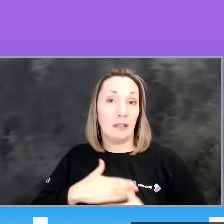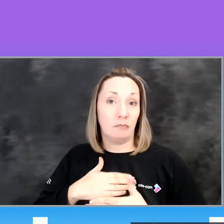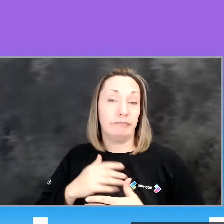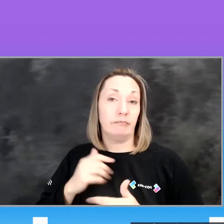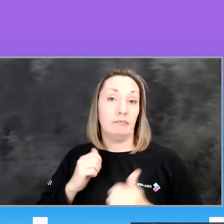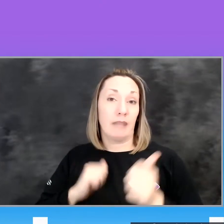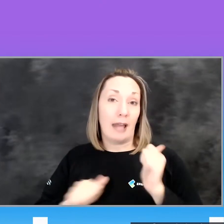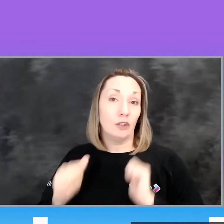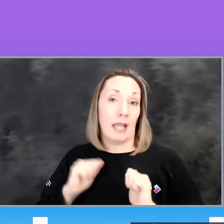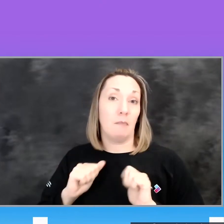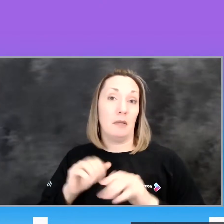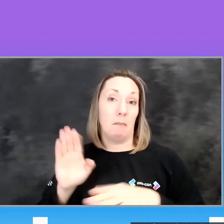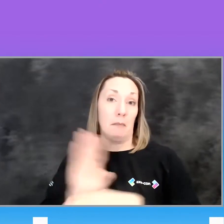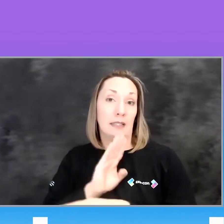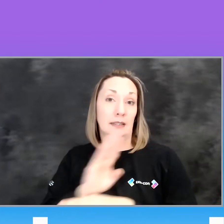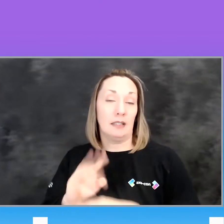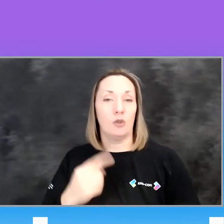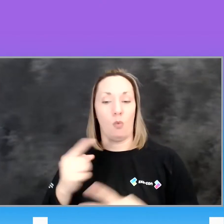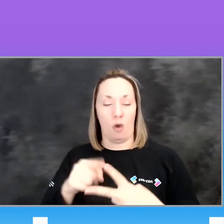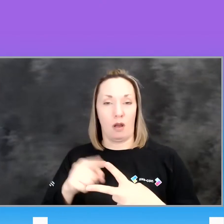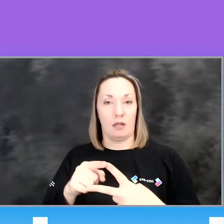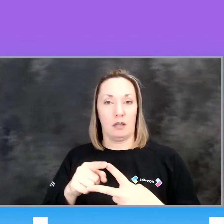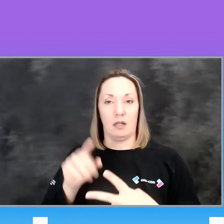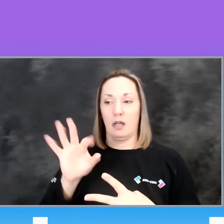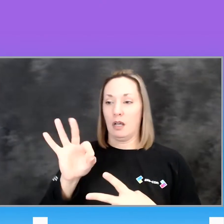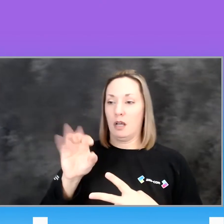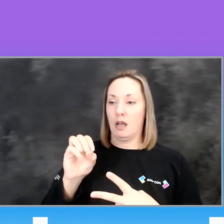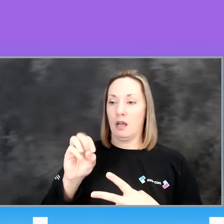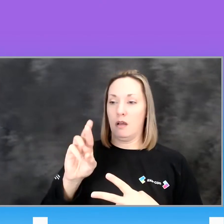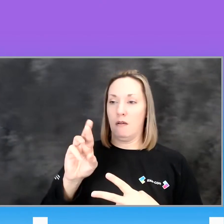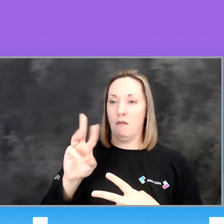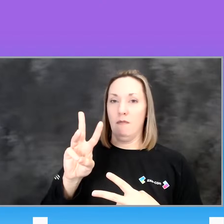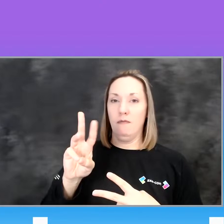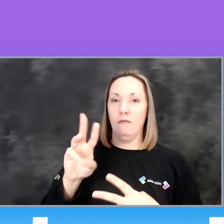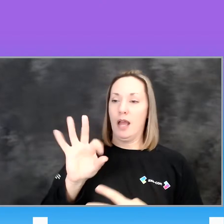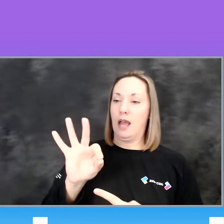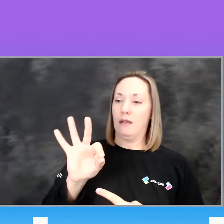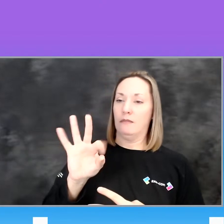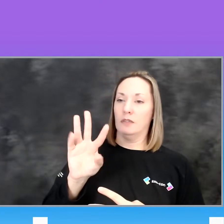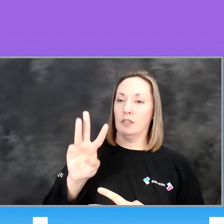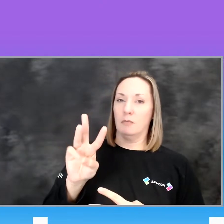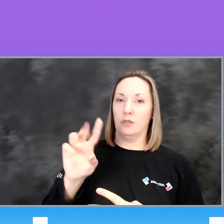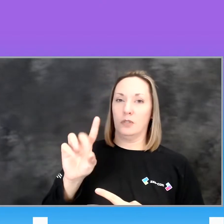entertainment business, and one